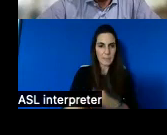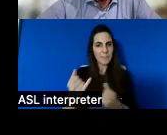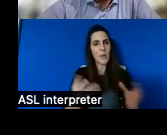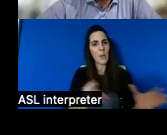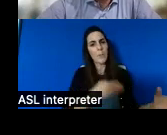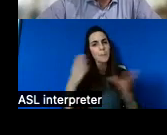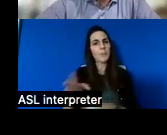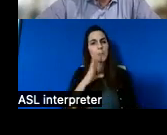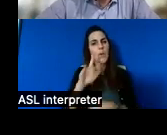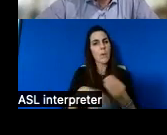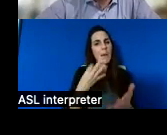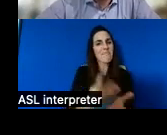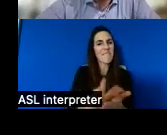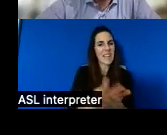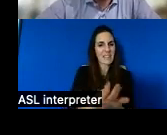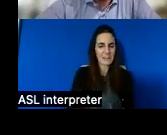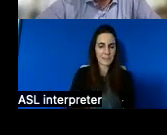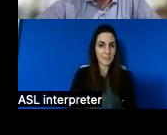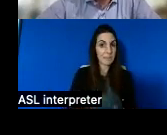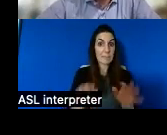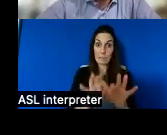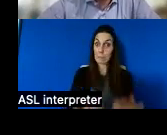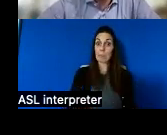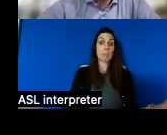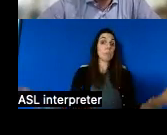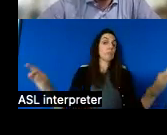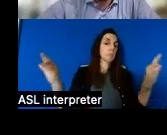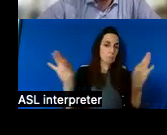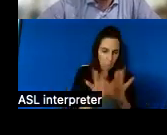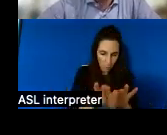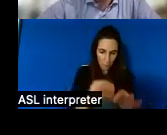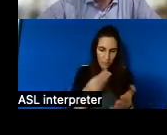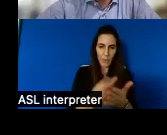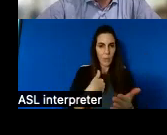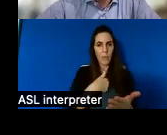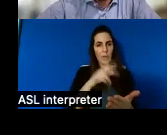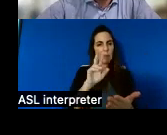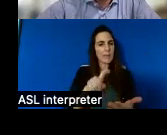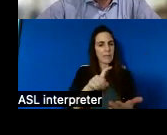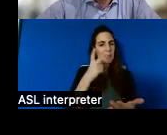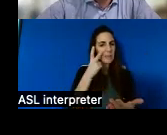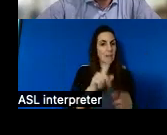finances are crucially important and we have to look at all the different things that you have